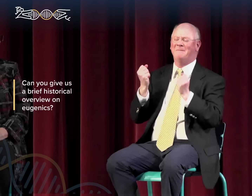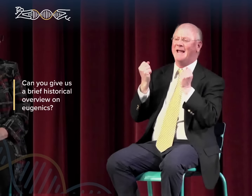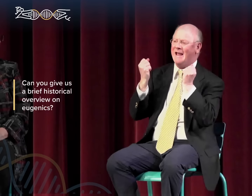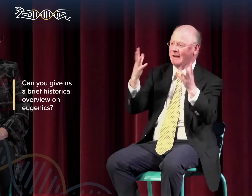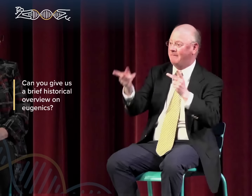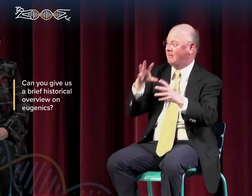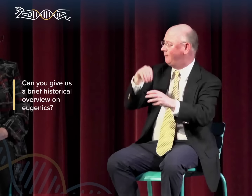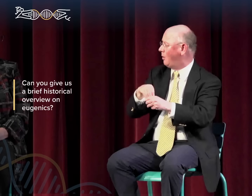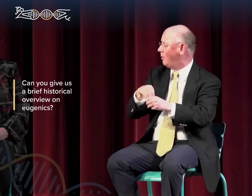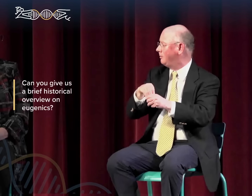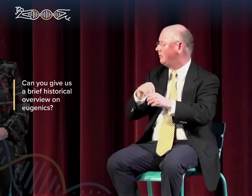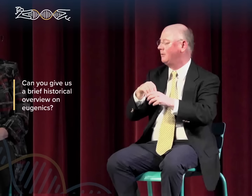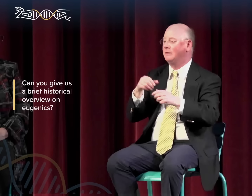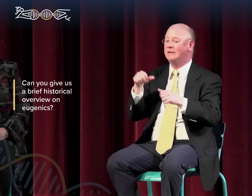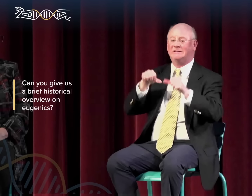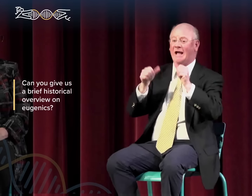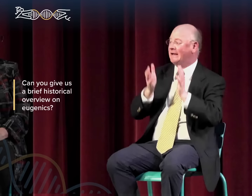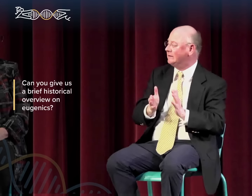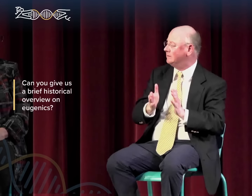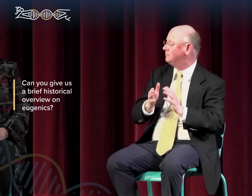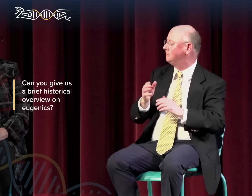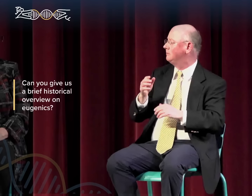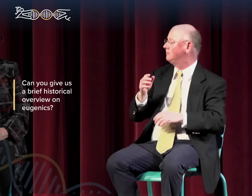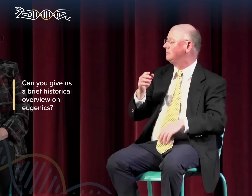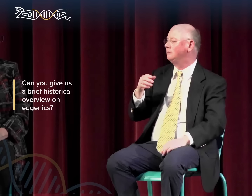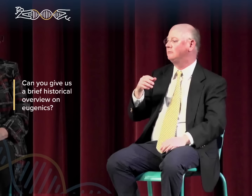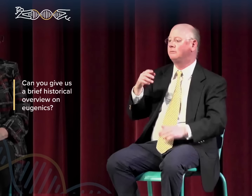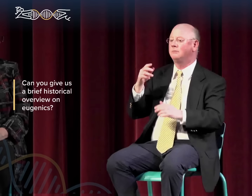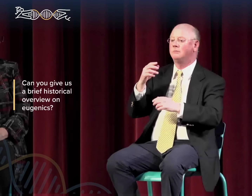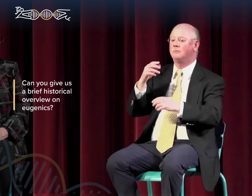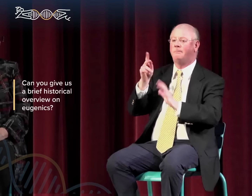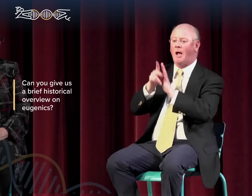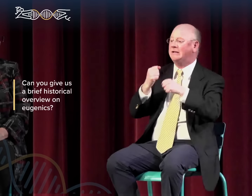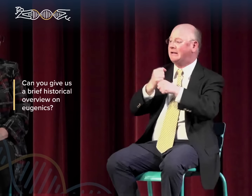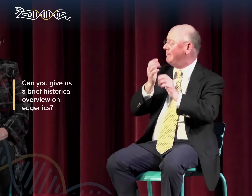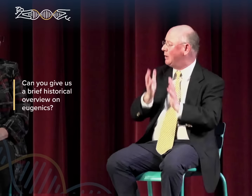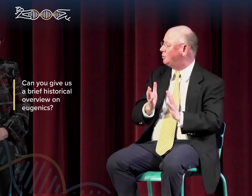and found a really receptive audience and became widespread.